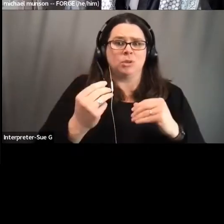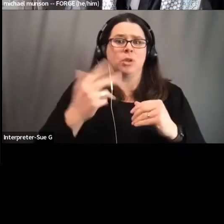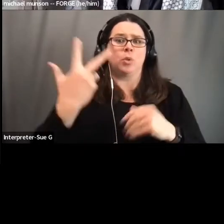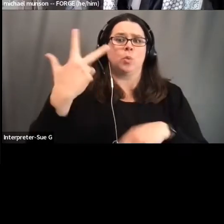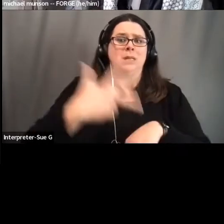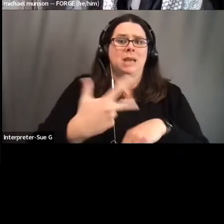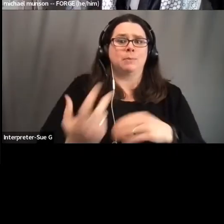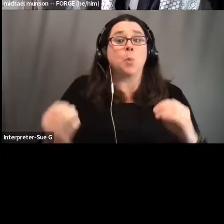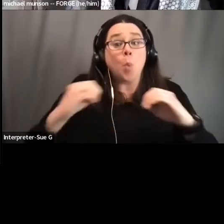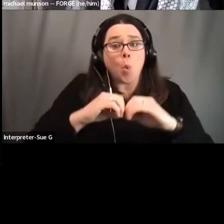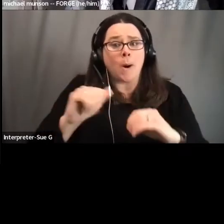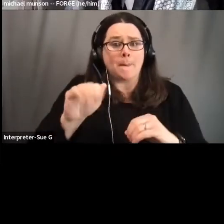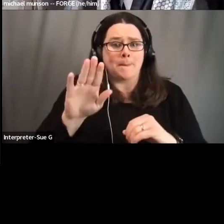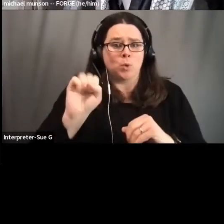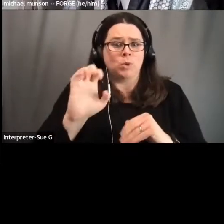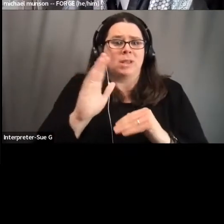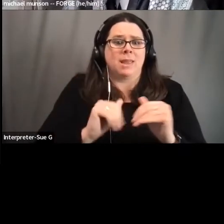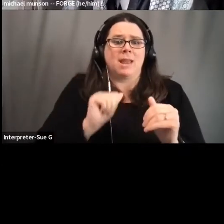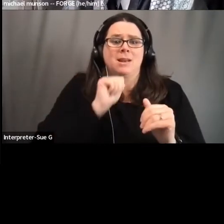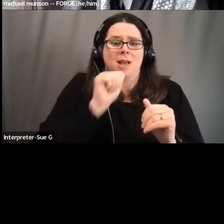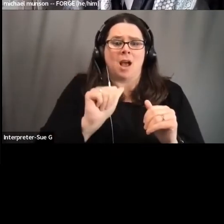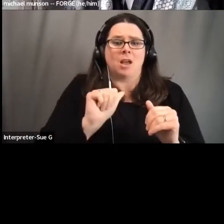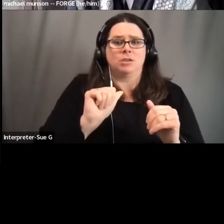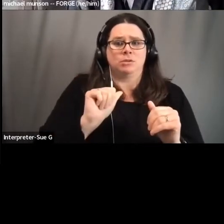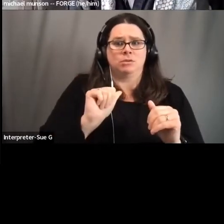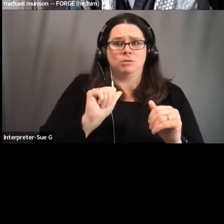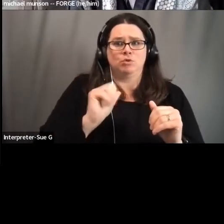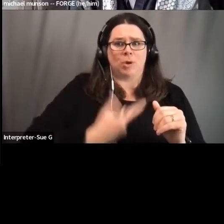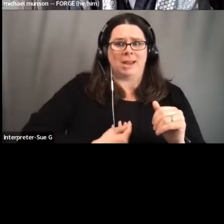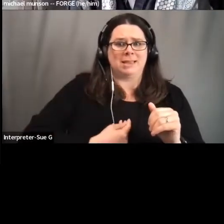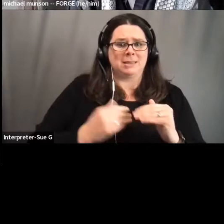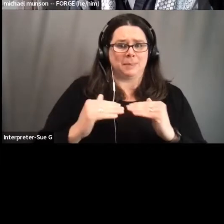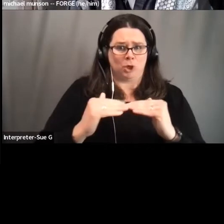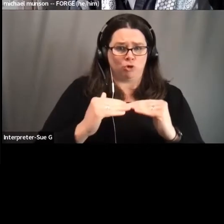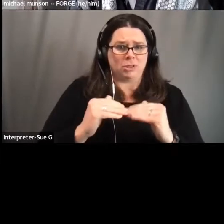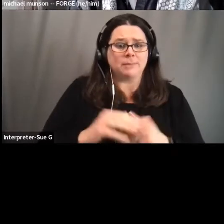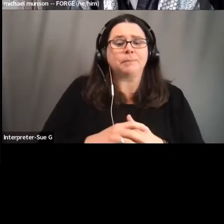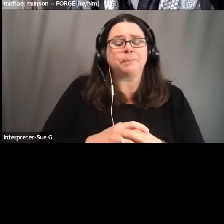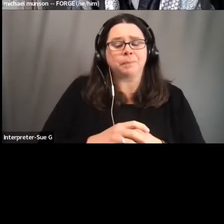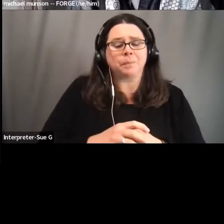than their non-trans peers. We can also look at trans kids